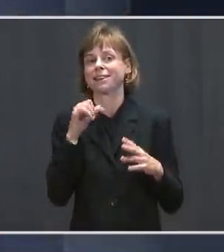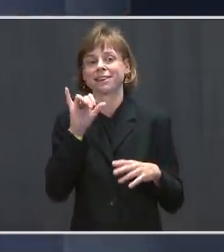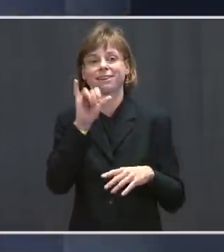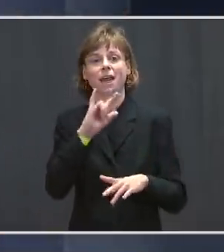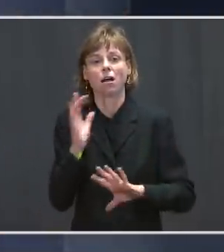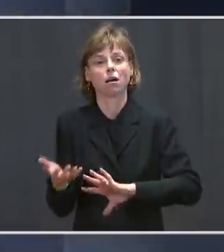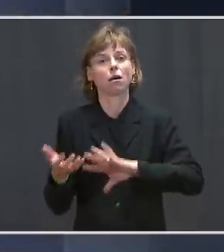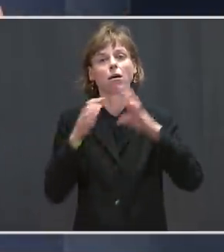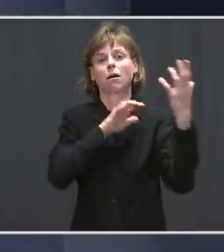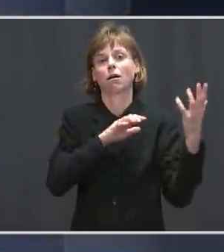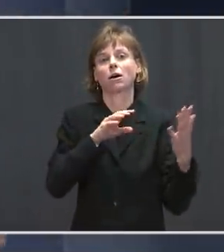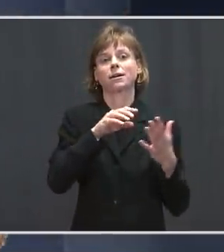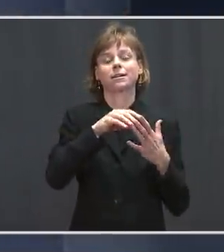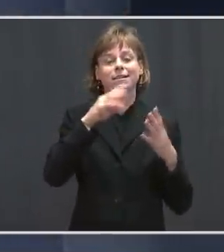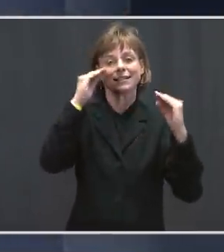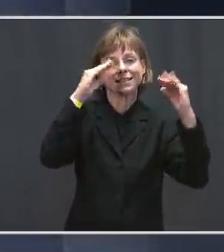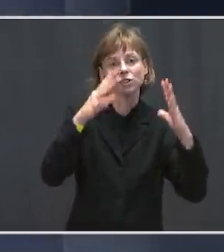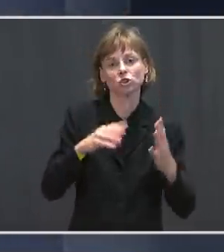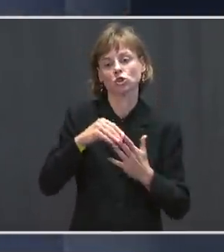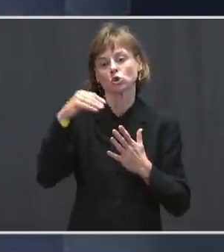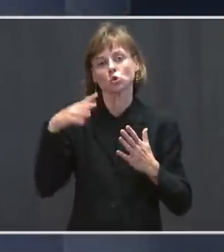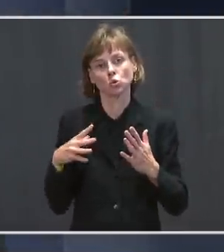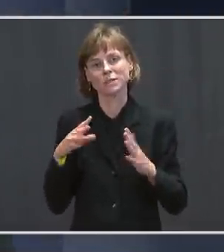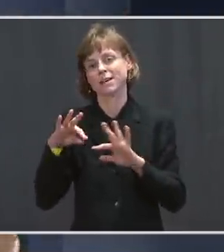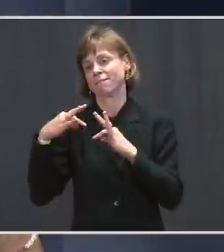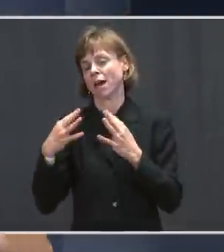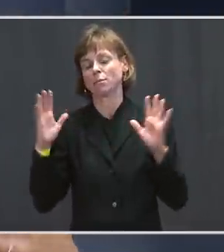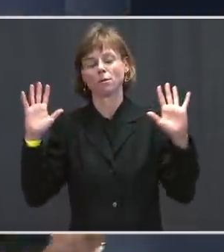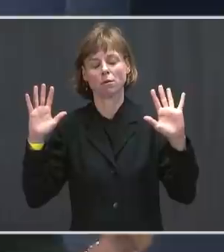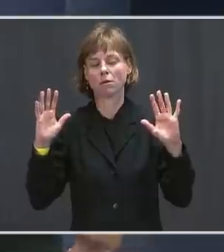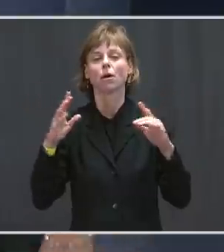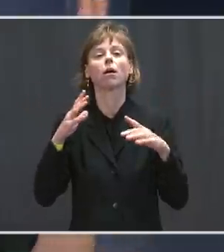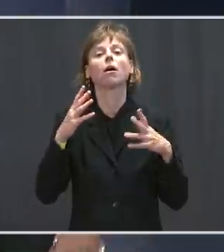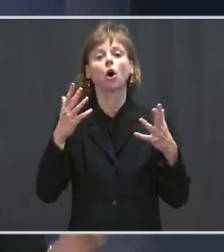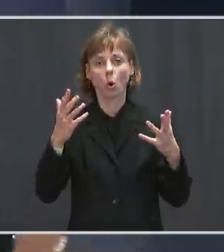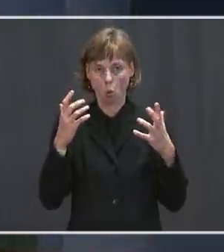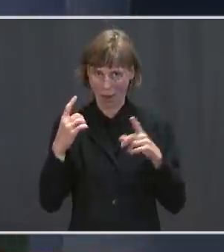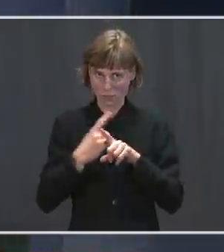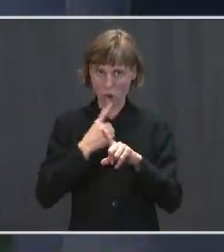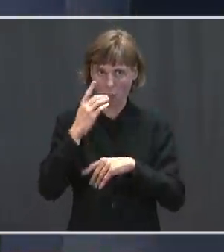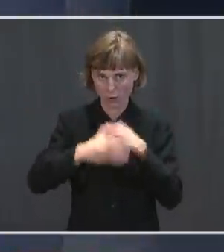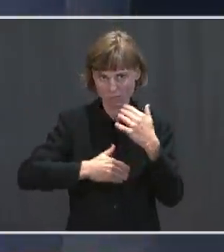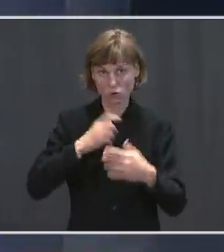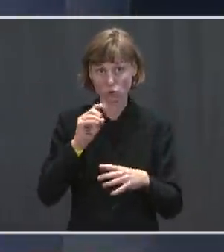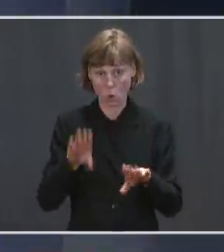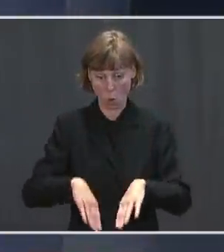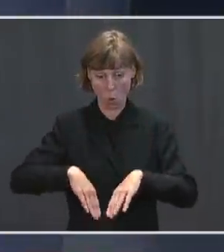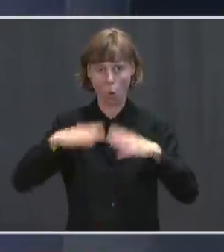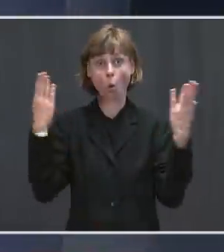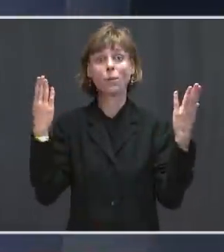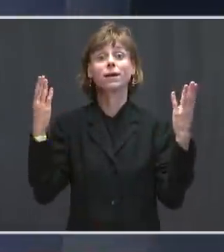So, he wants the proper steps to be taken so that they can reopen and stay open. Go ahead.